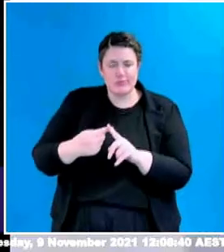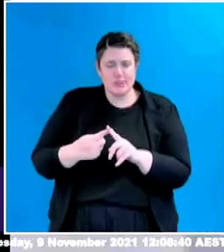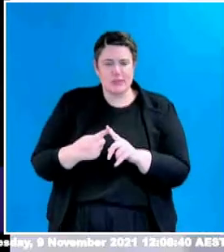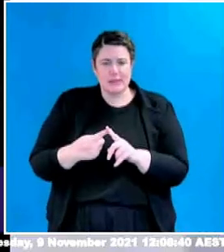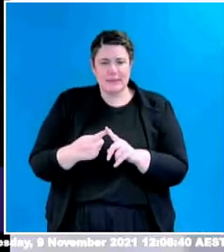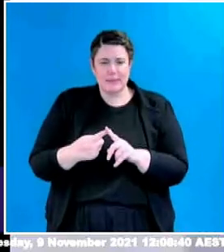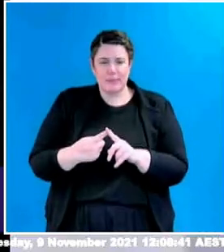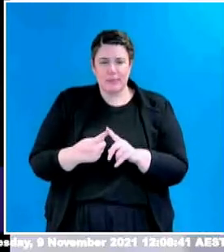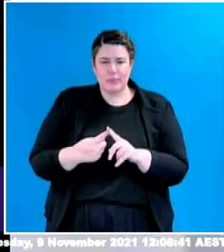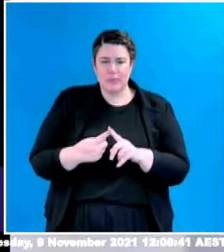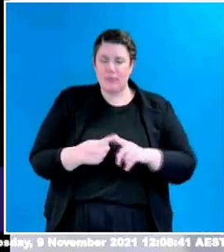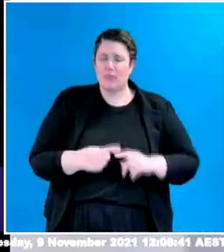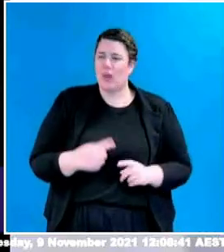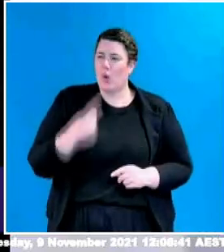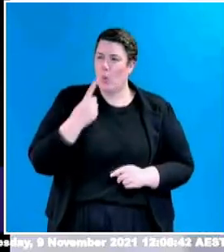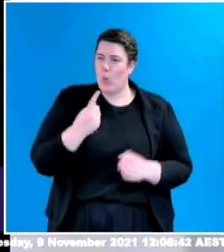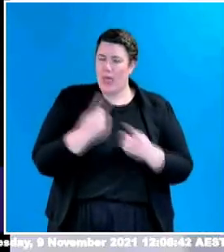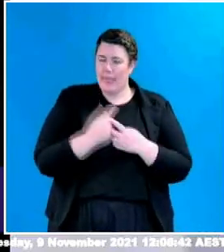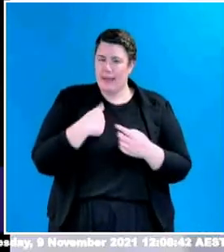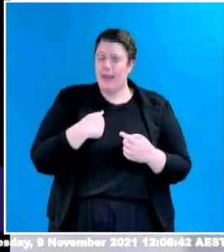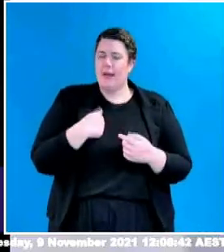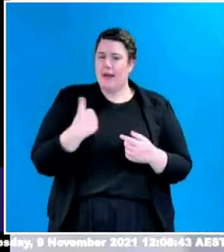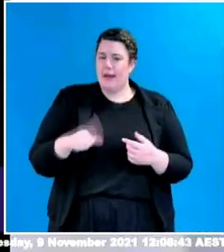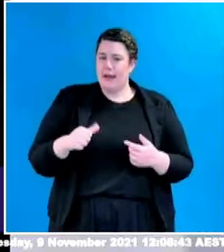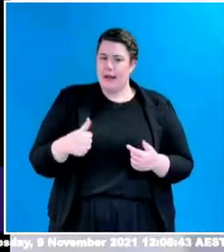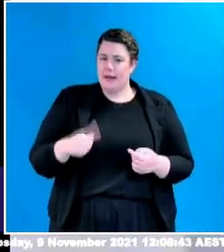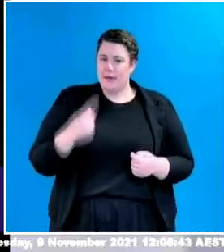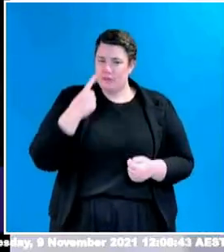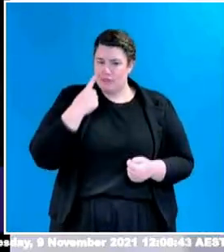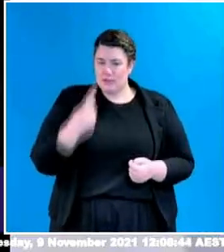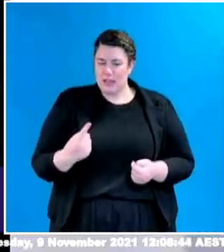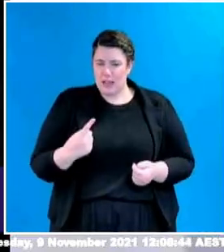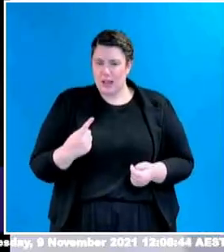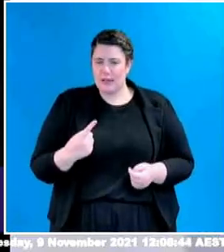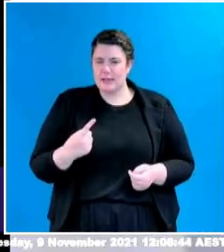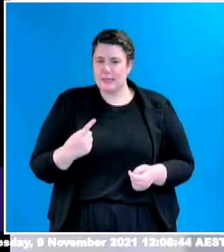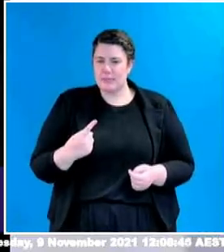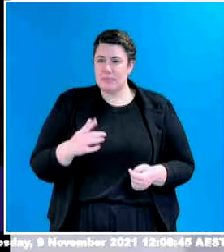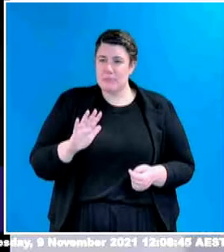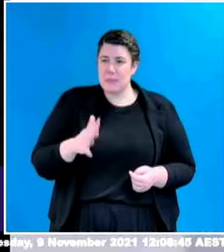One of the things we identified was that there had been maybe six, we